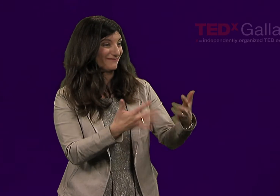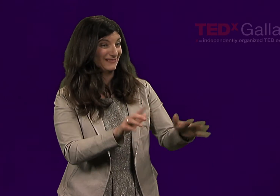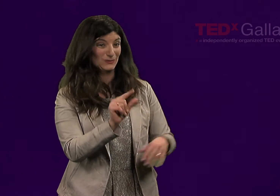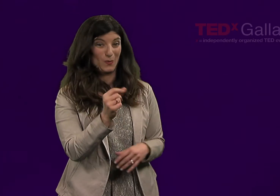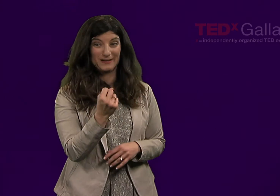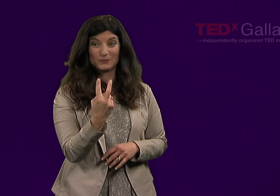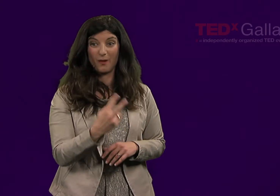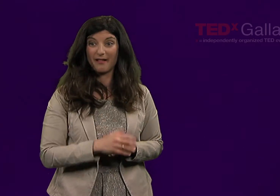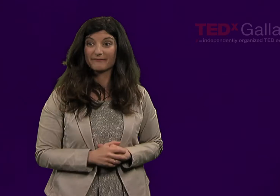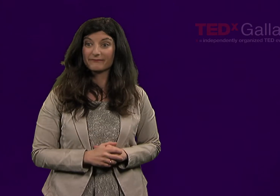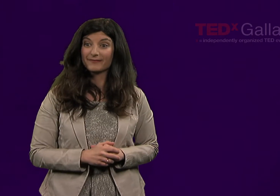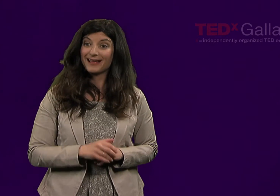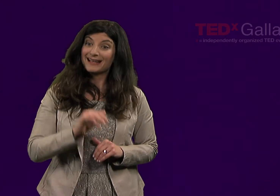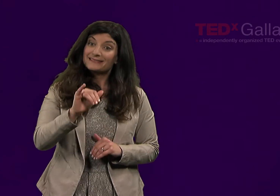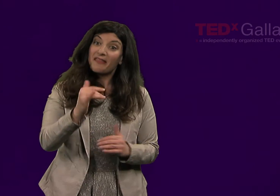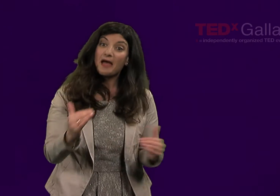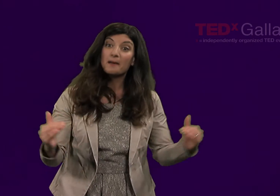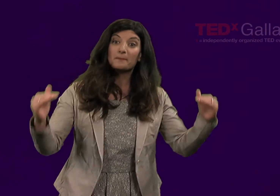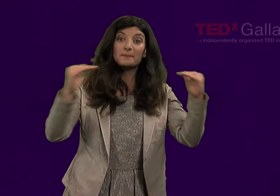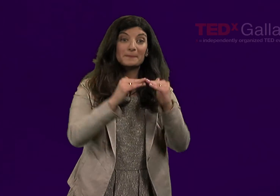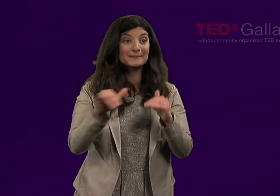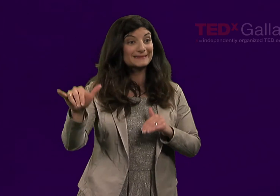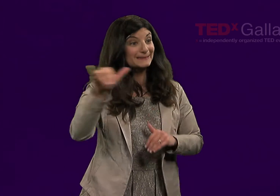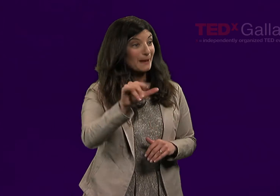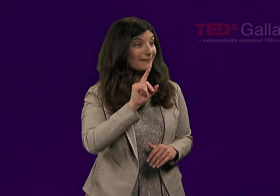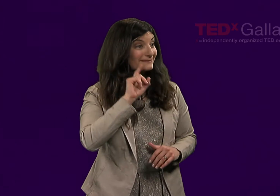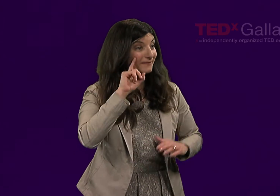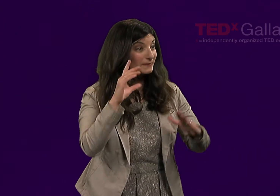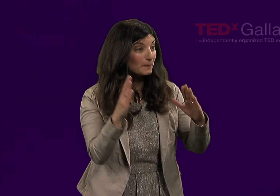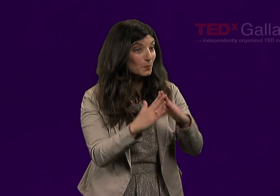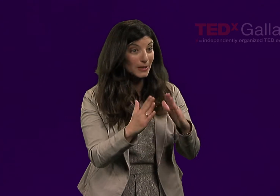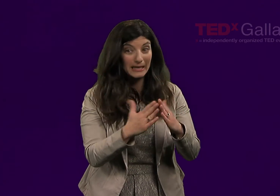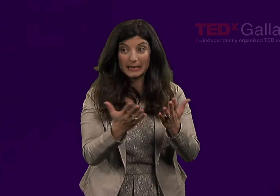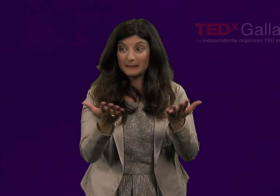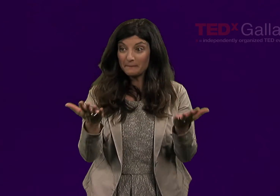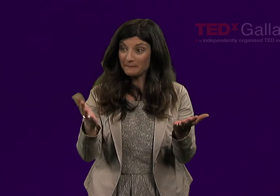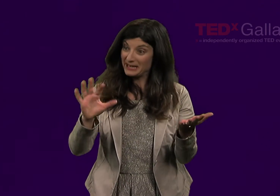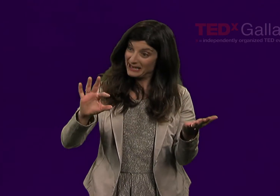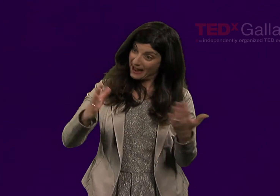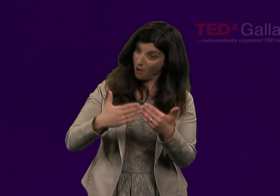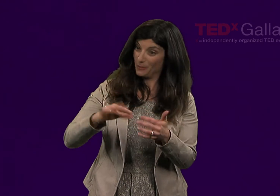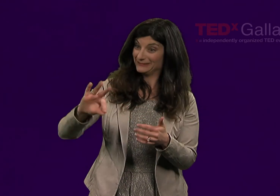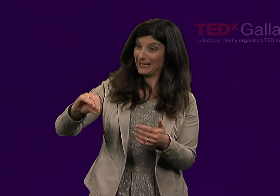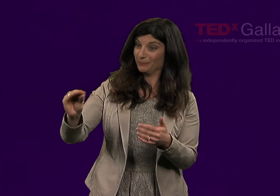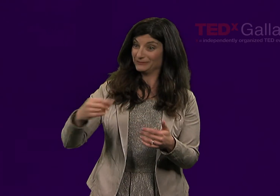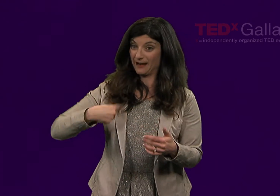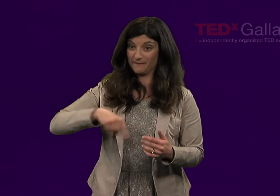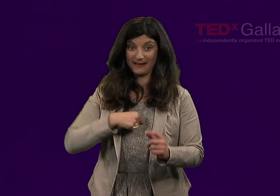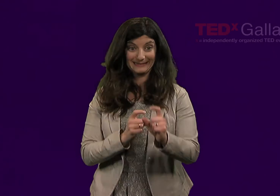Almost 90% of the individuals in 2012 gave charitable contributions. So that means almost 90% of us are giving.